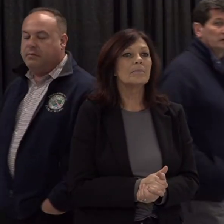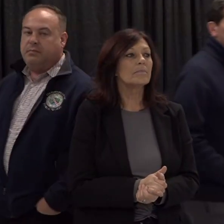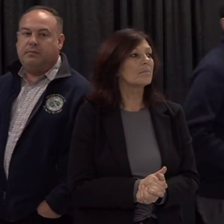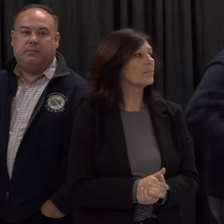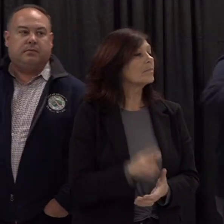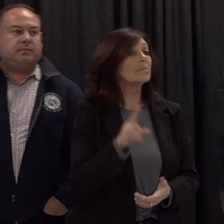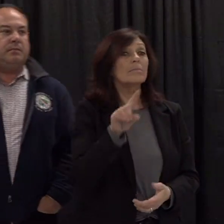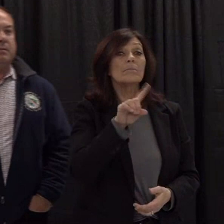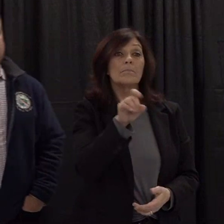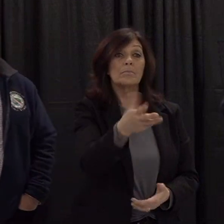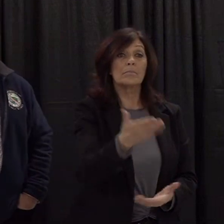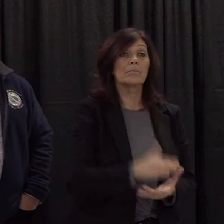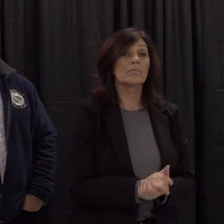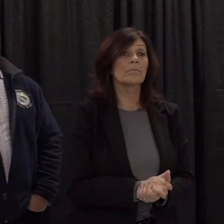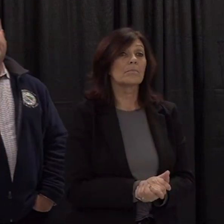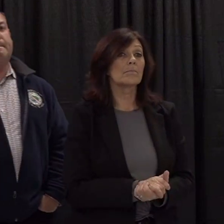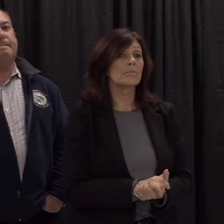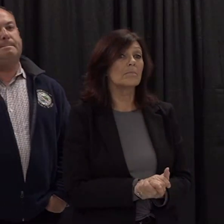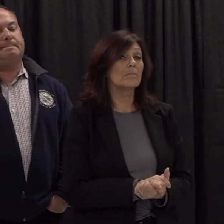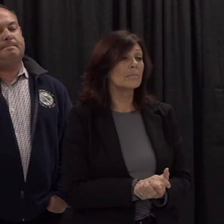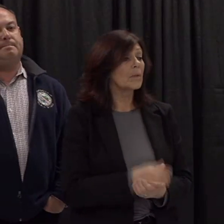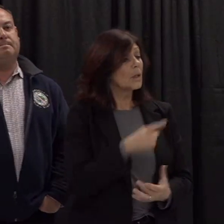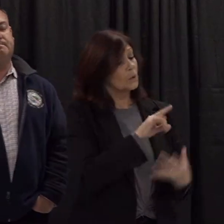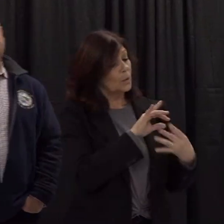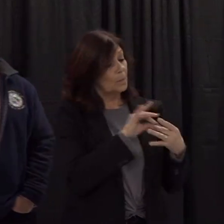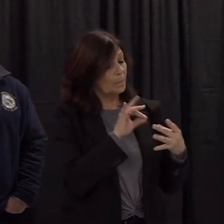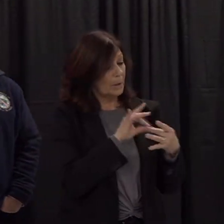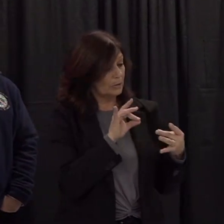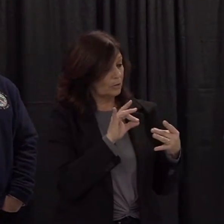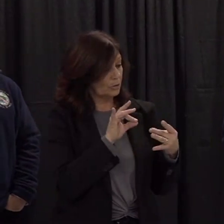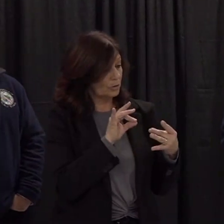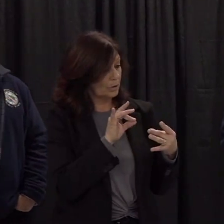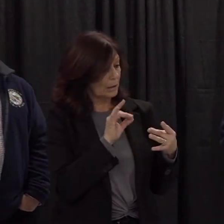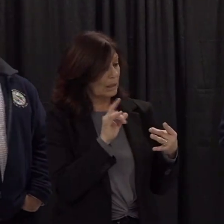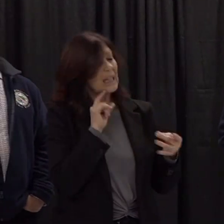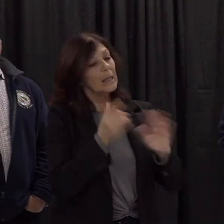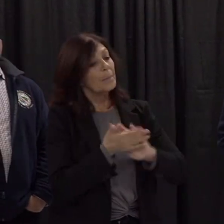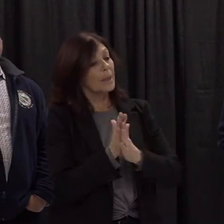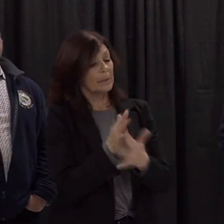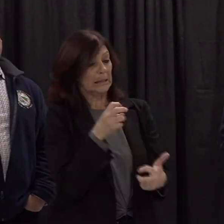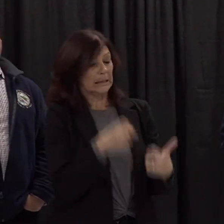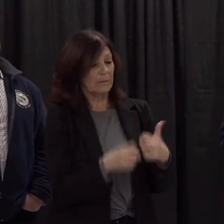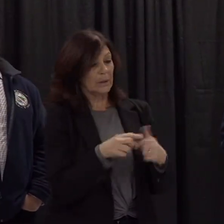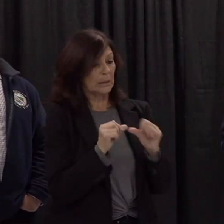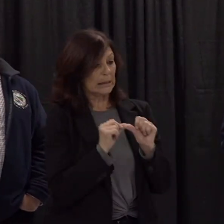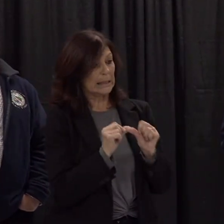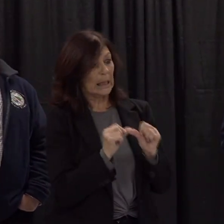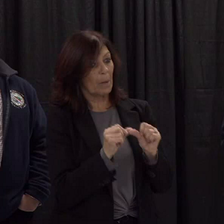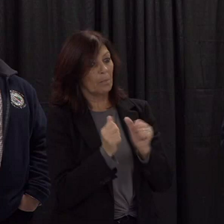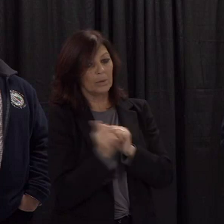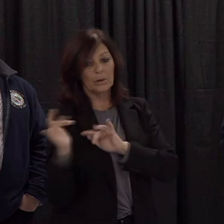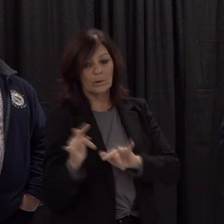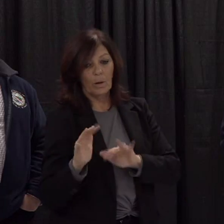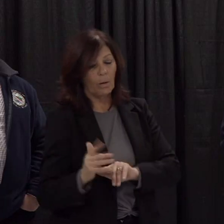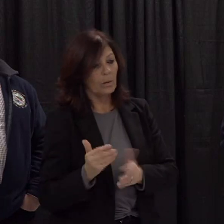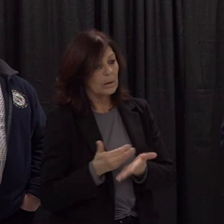Any other questions? Yes. How it becomes difficult to keep up with the amount of snow that's falling now, what is